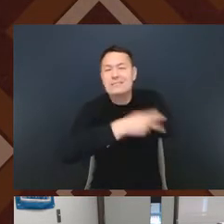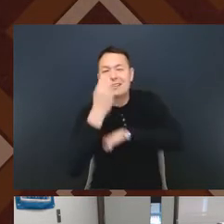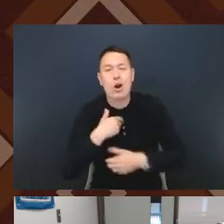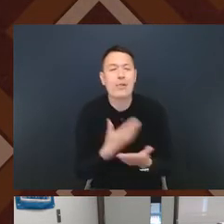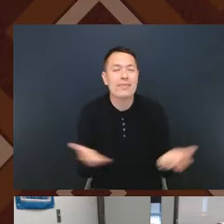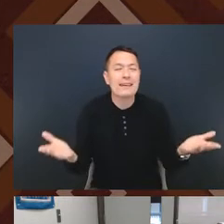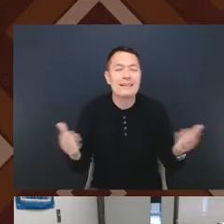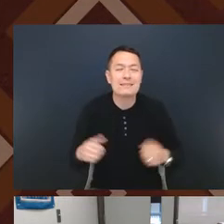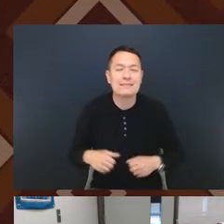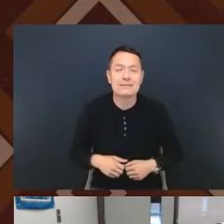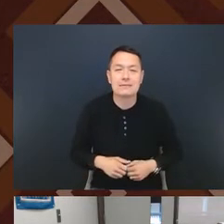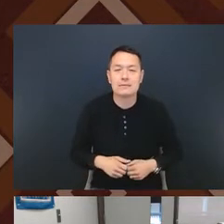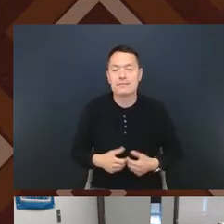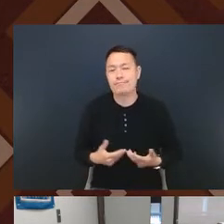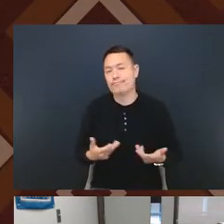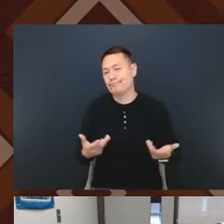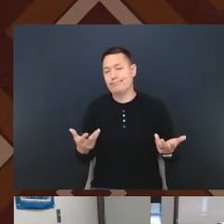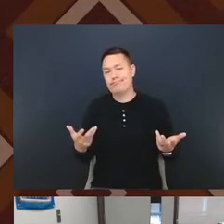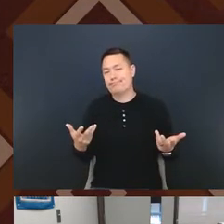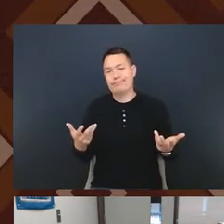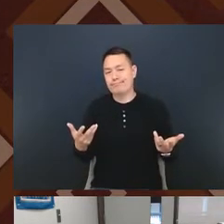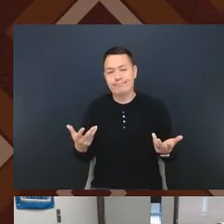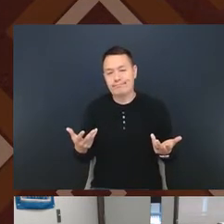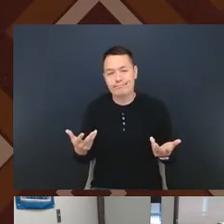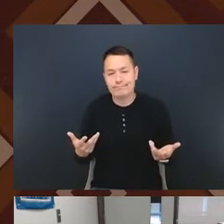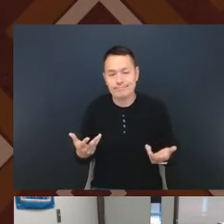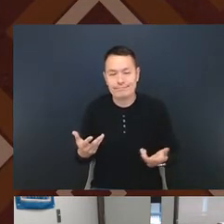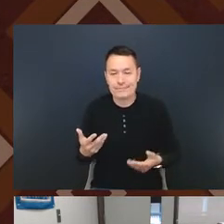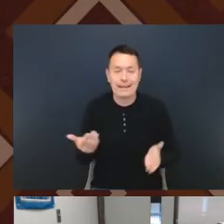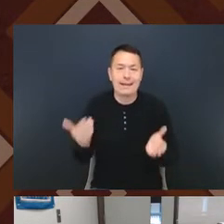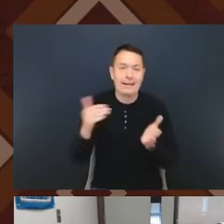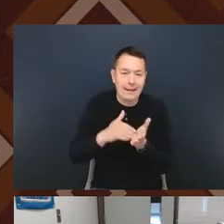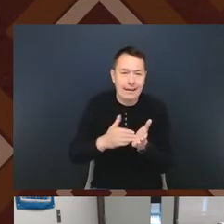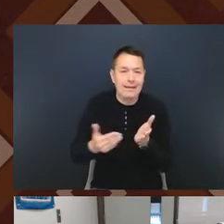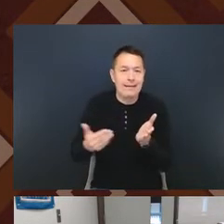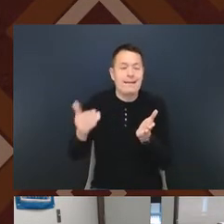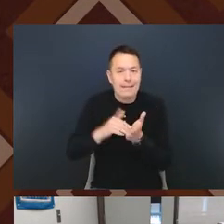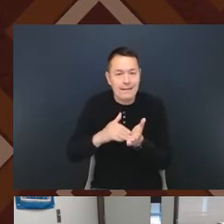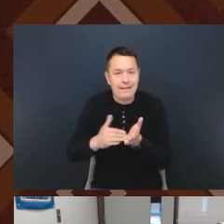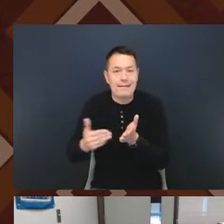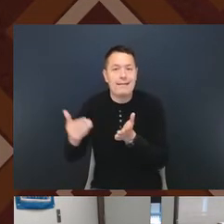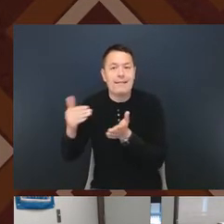And it's all it is. It's just it's rehashed this rehashed sort of trope